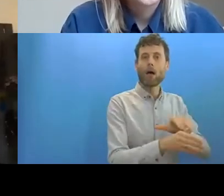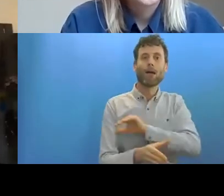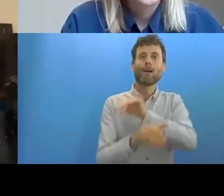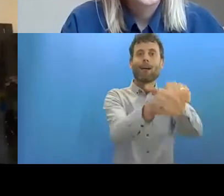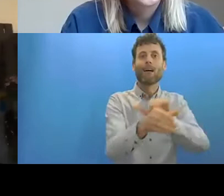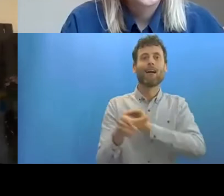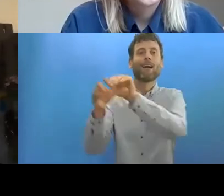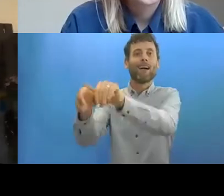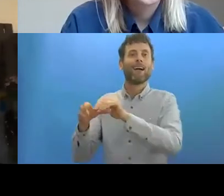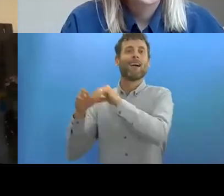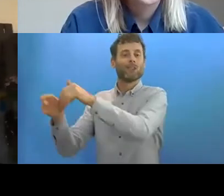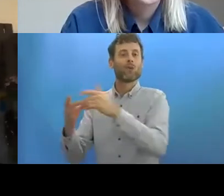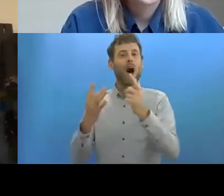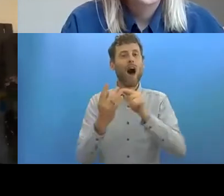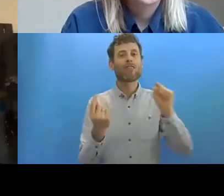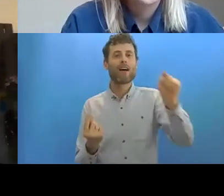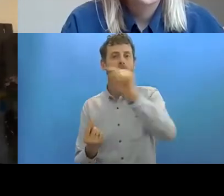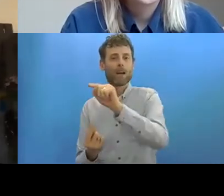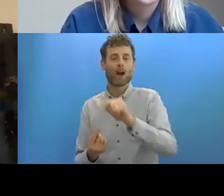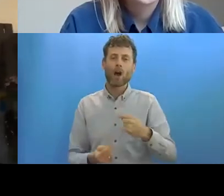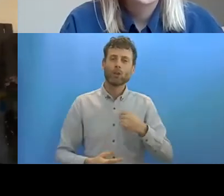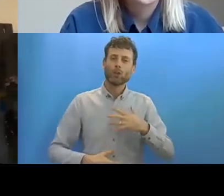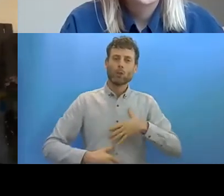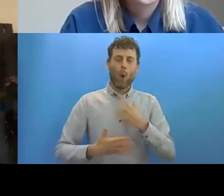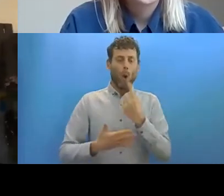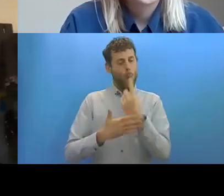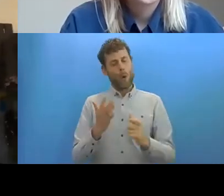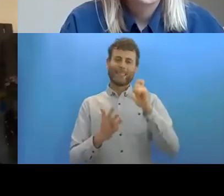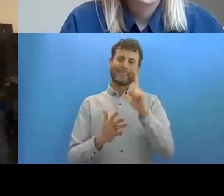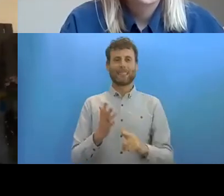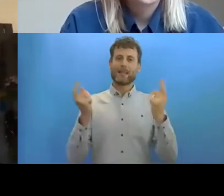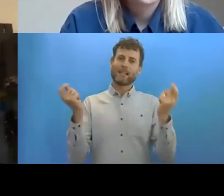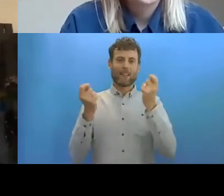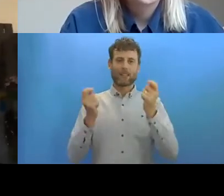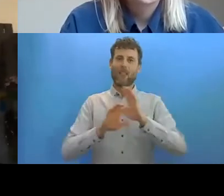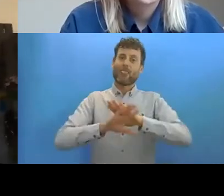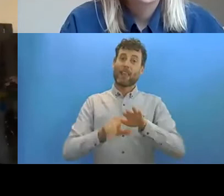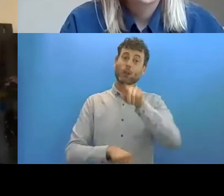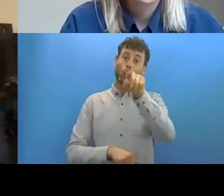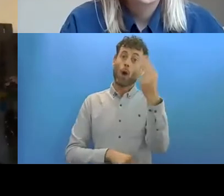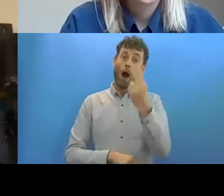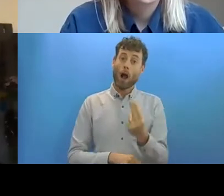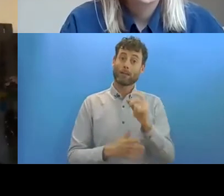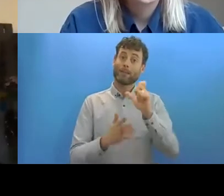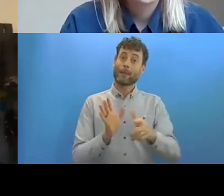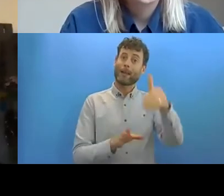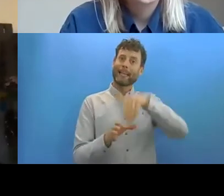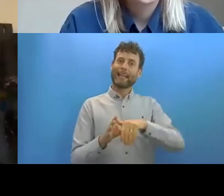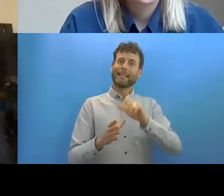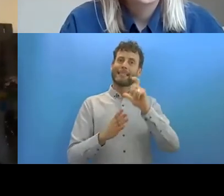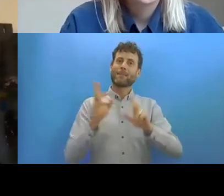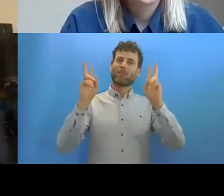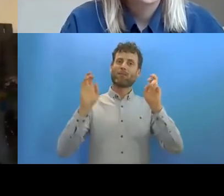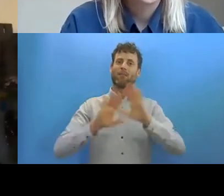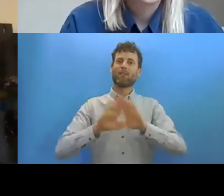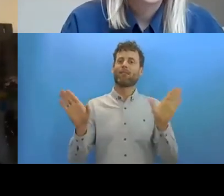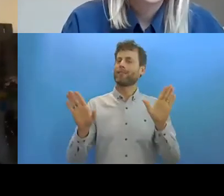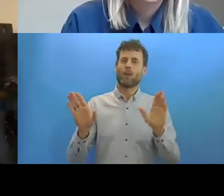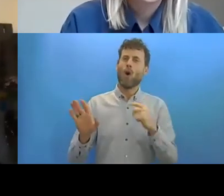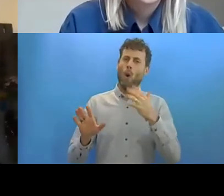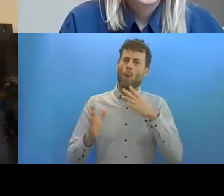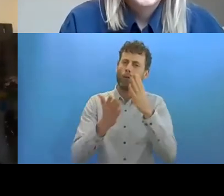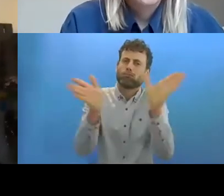it at the biggest arts centre in the world. Let's do that. But let's not necessarily pigeonhole disabled artists into disability festivals and that's the only place you can see